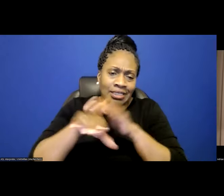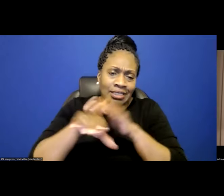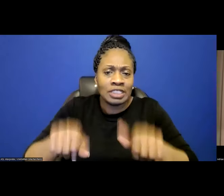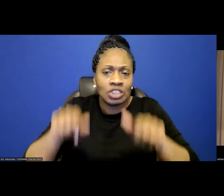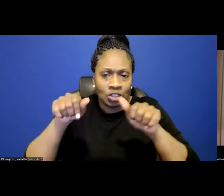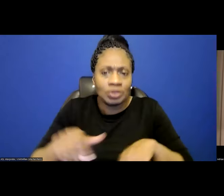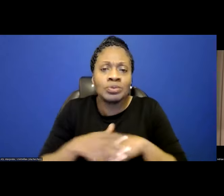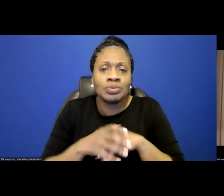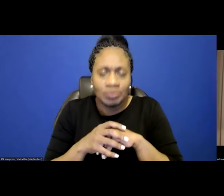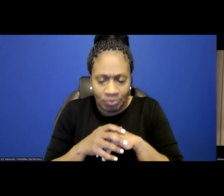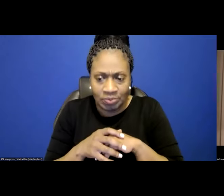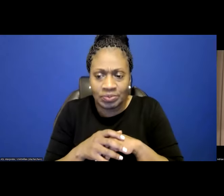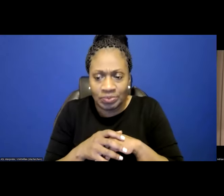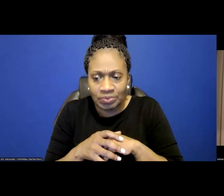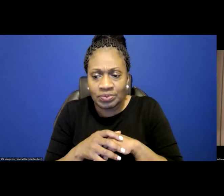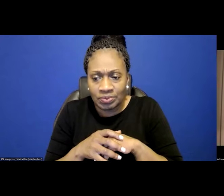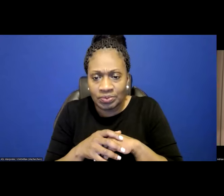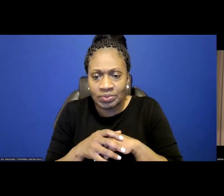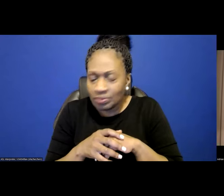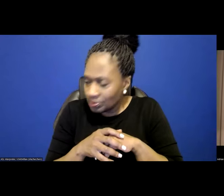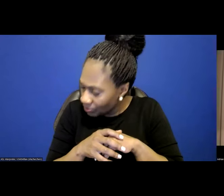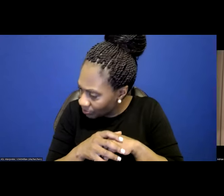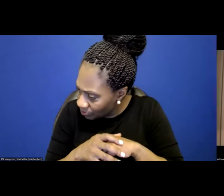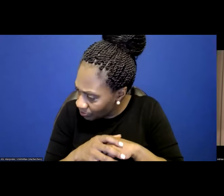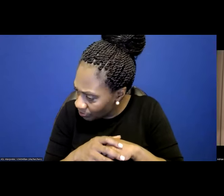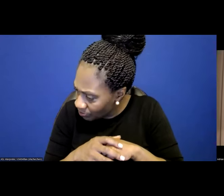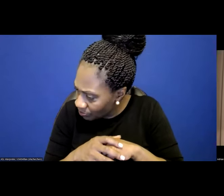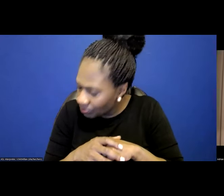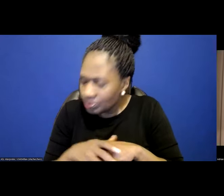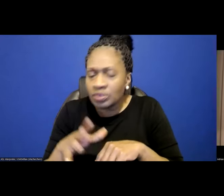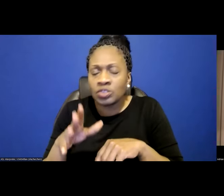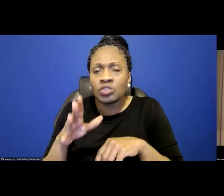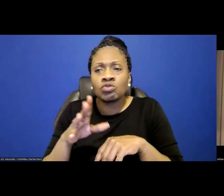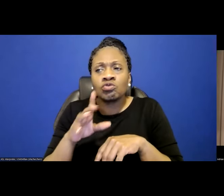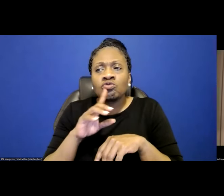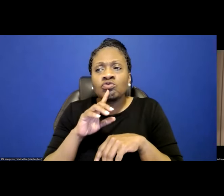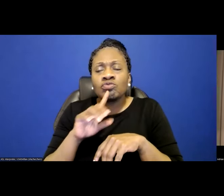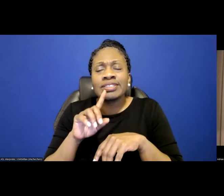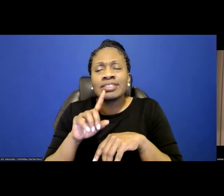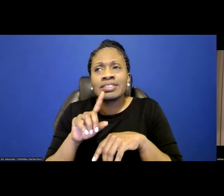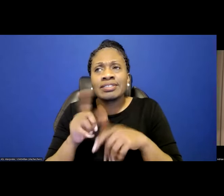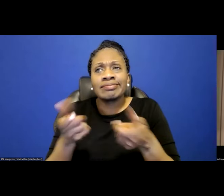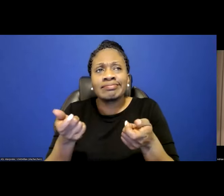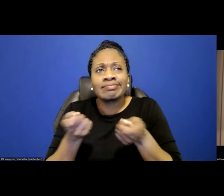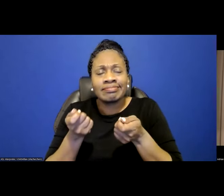to be able to transmit art in a way that allows us